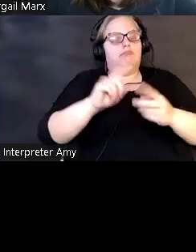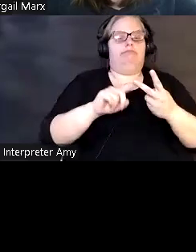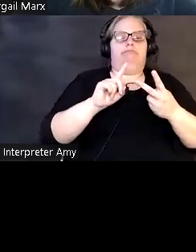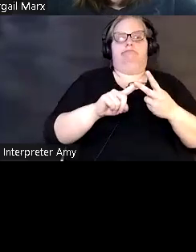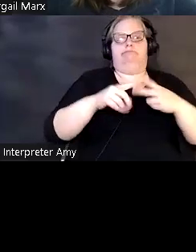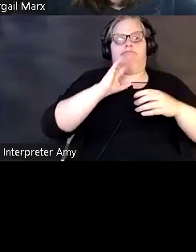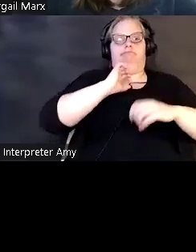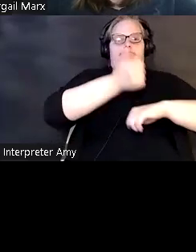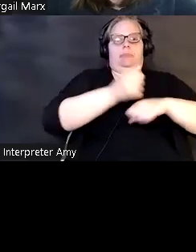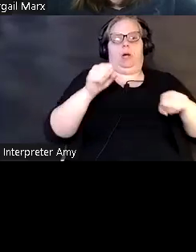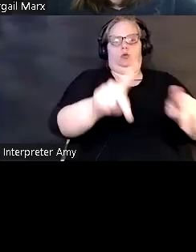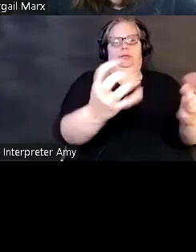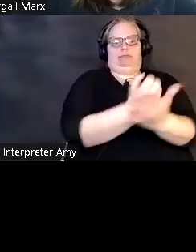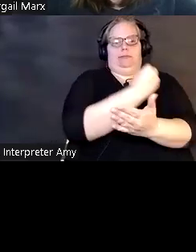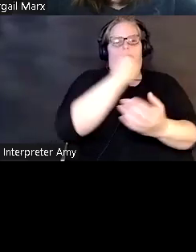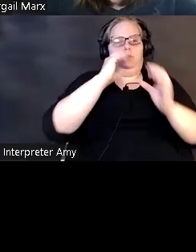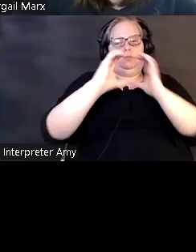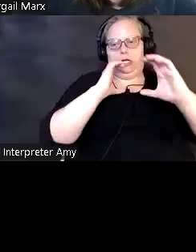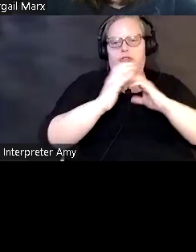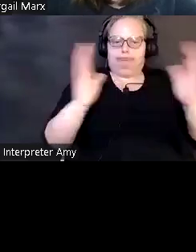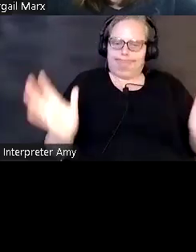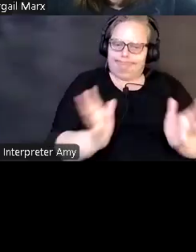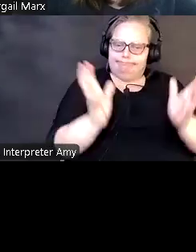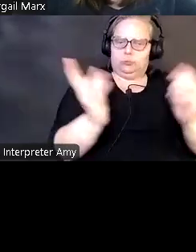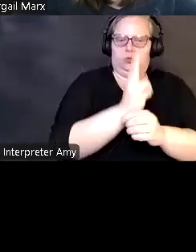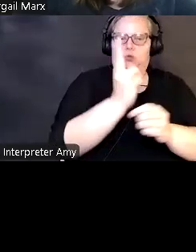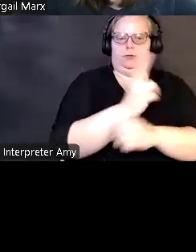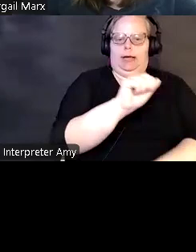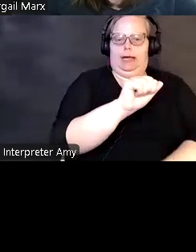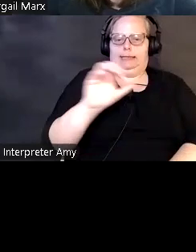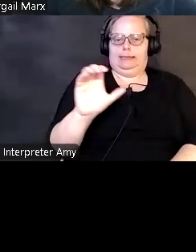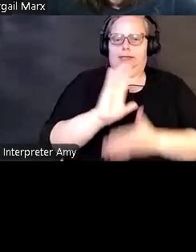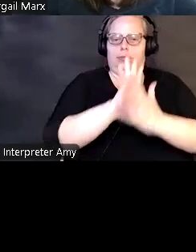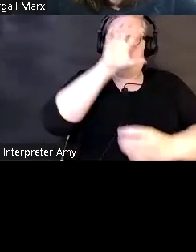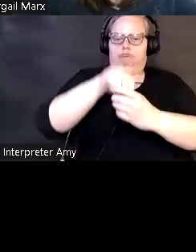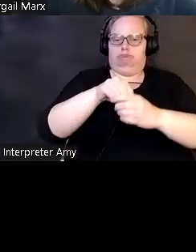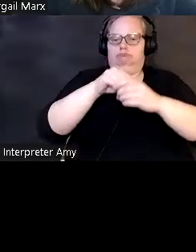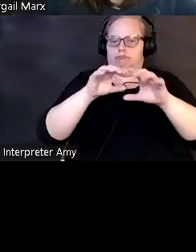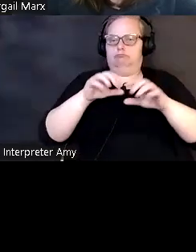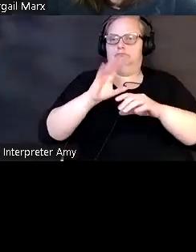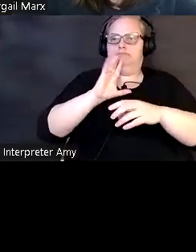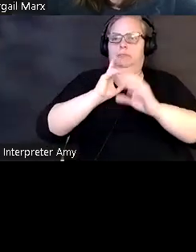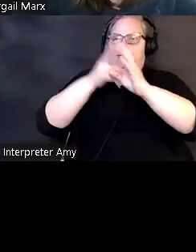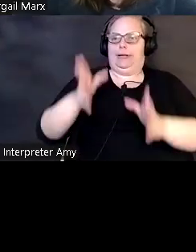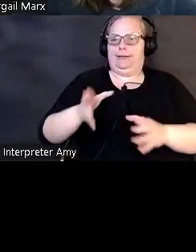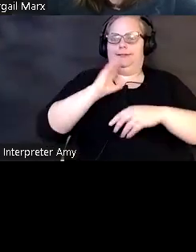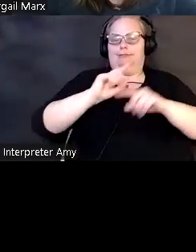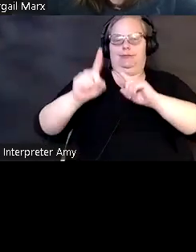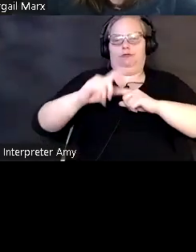and encouraging their use of AAC to be an active participant in those interactions,